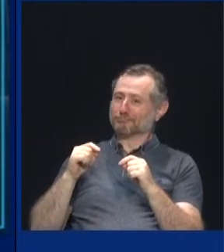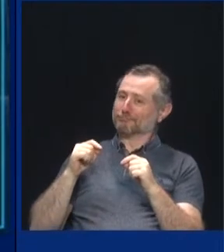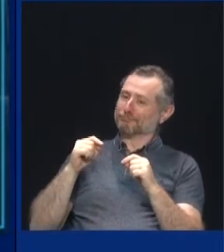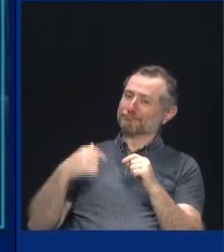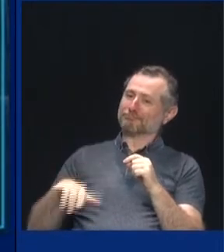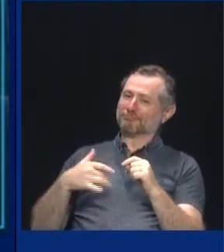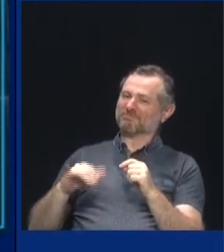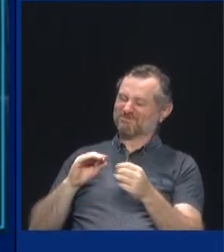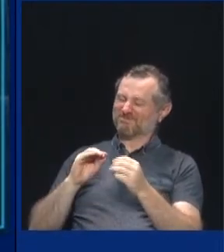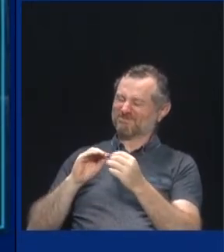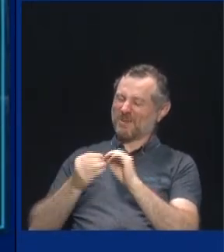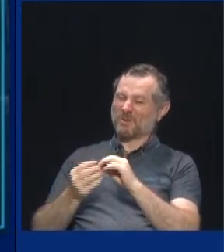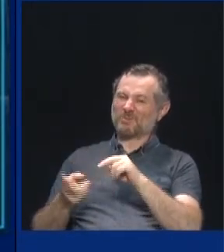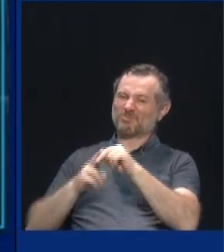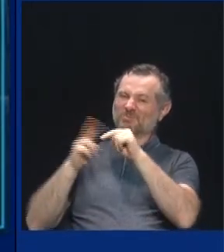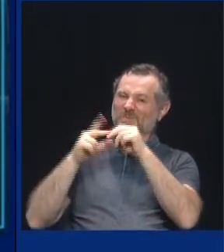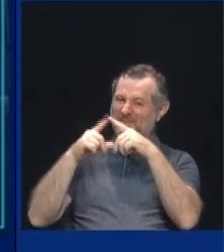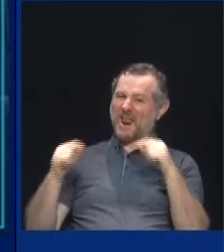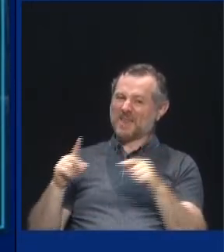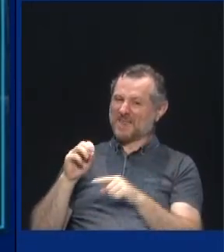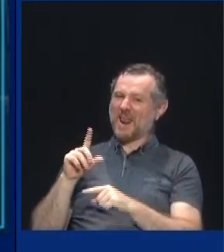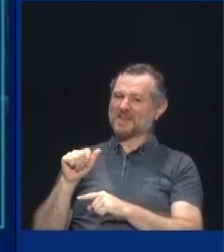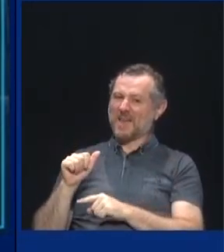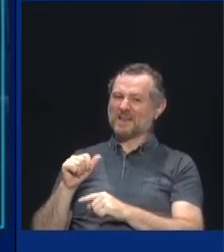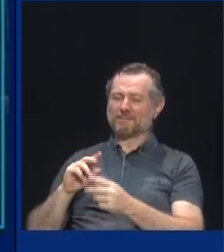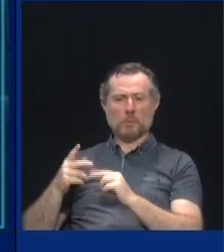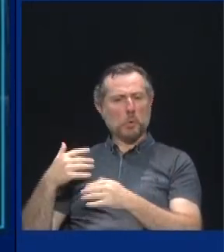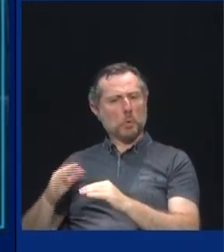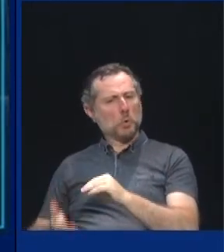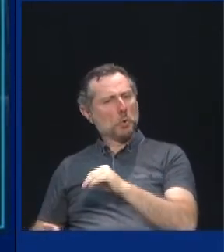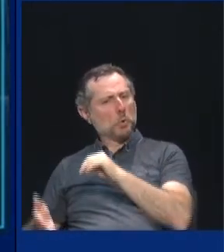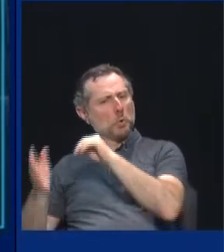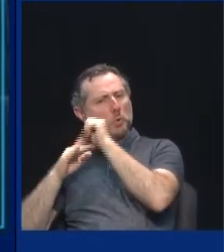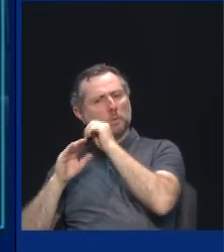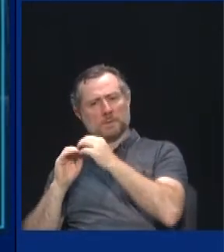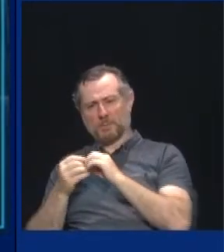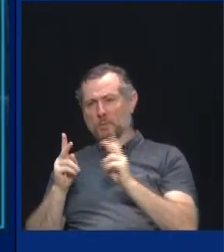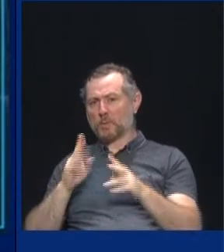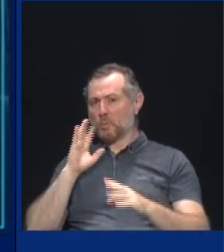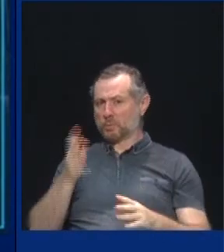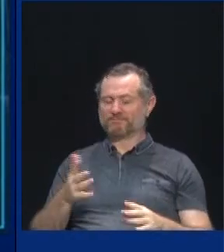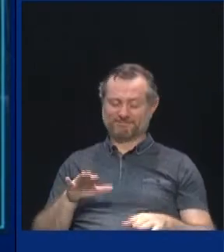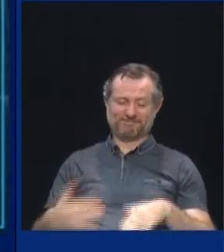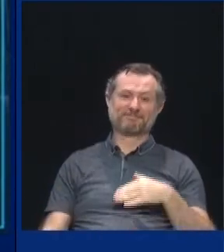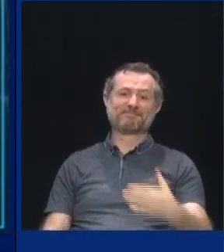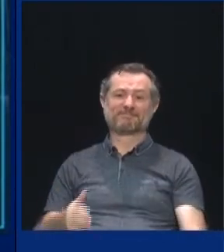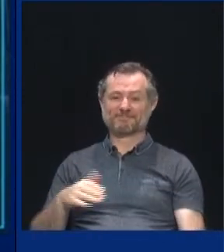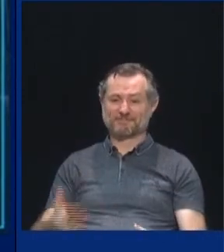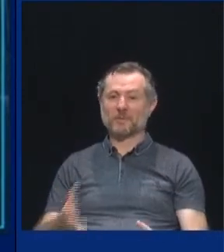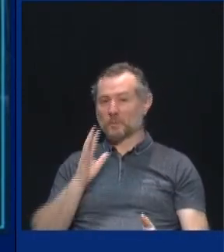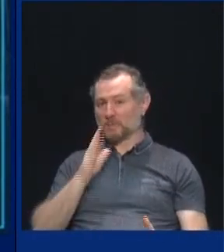TODAY, IF WE DO NOT MAKE PROGRESS IN VACCINATING THE UNVACCINATED POPULATION, WITH THE DELTA VARIANT YOU'LL SEE THE